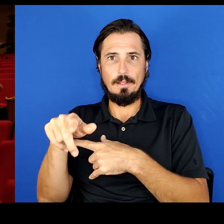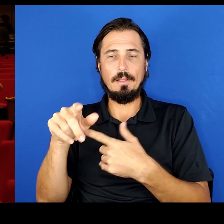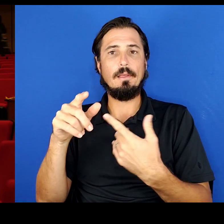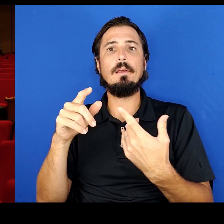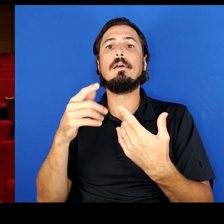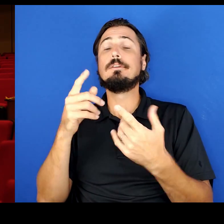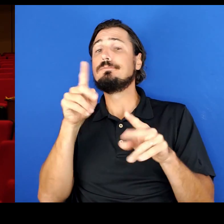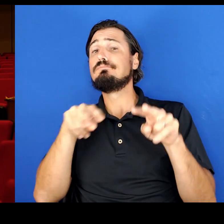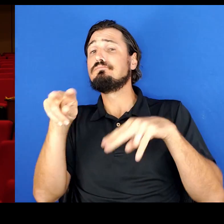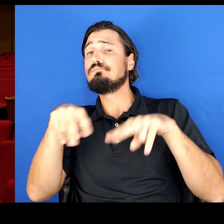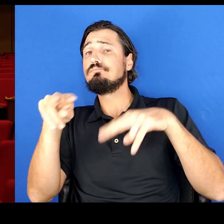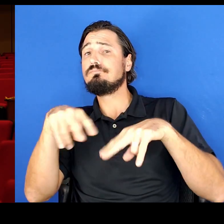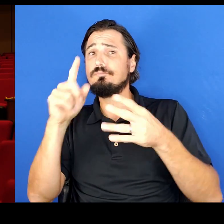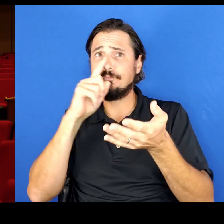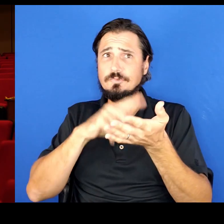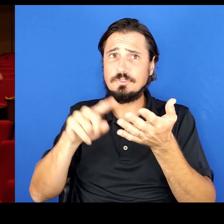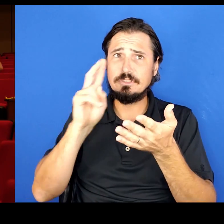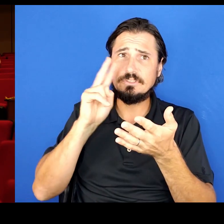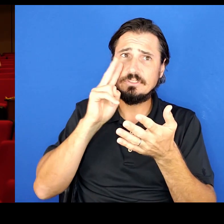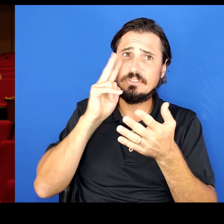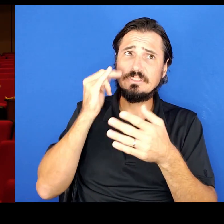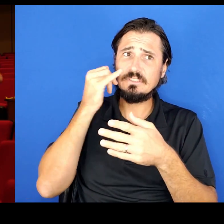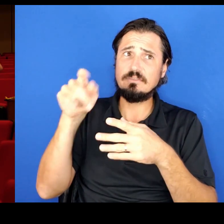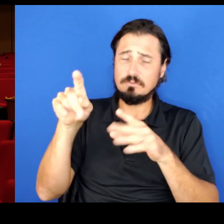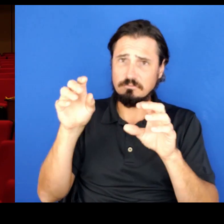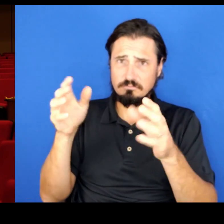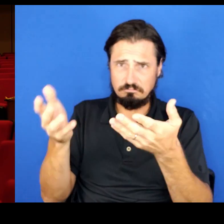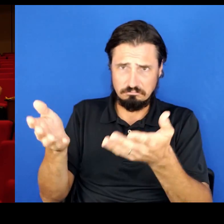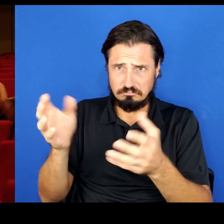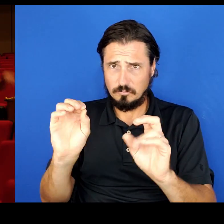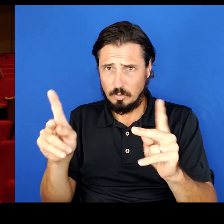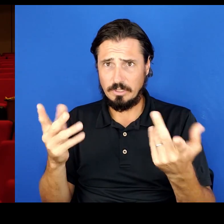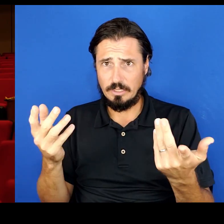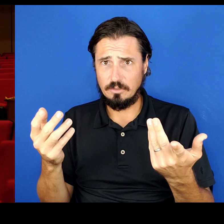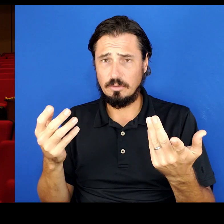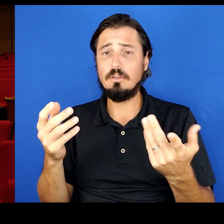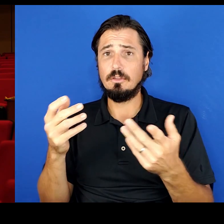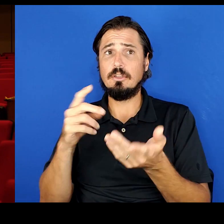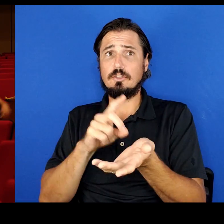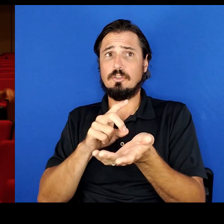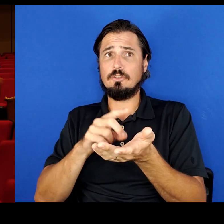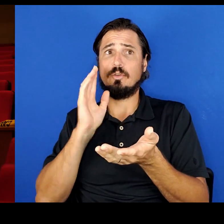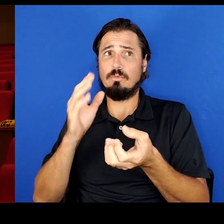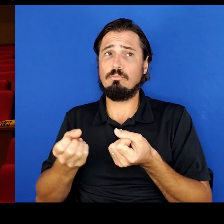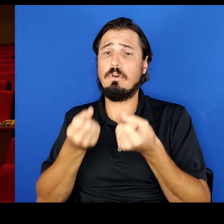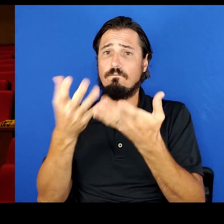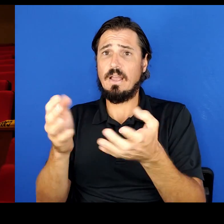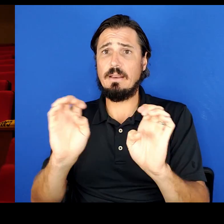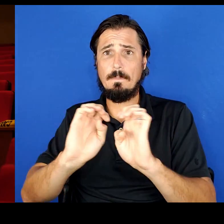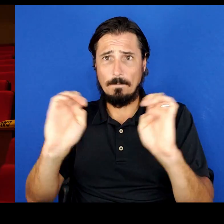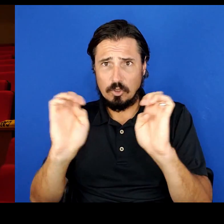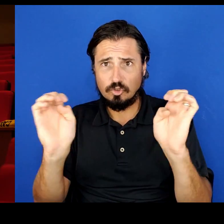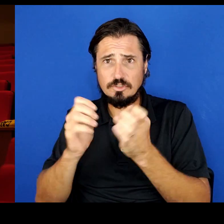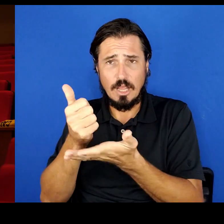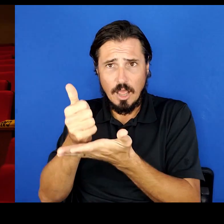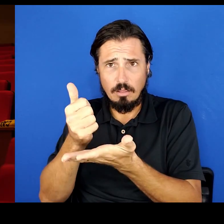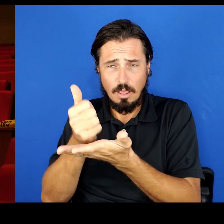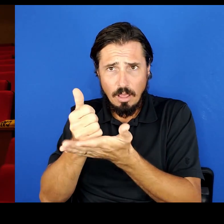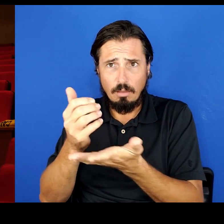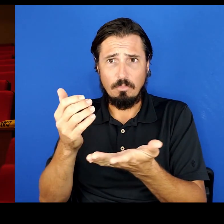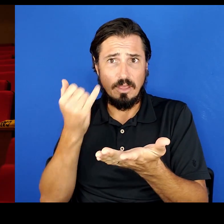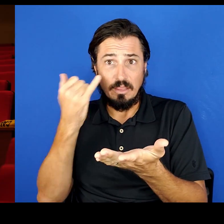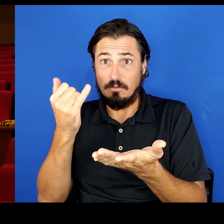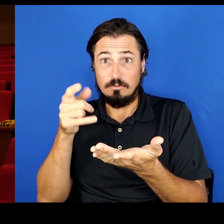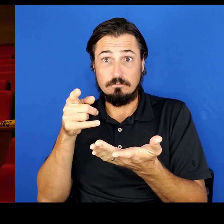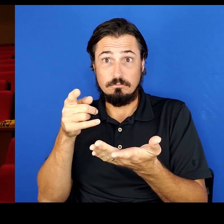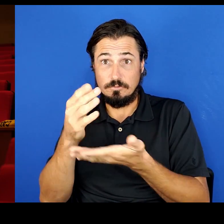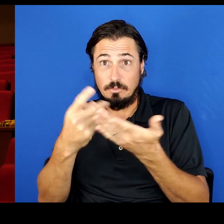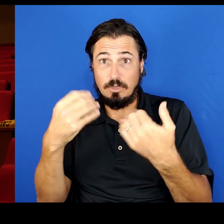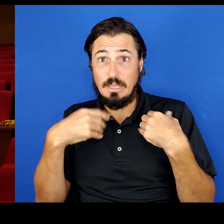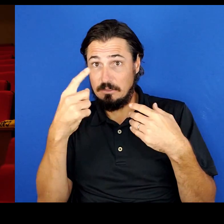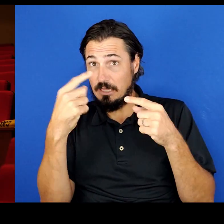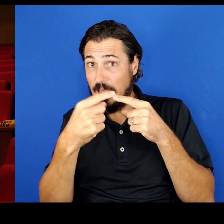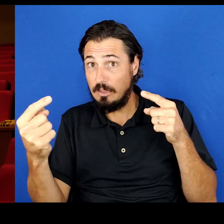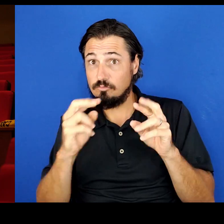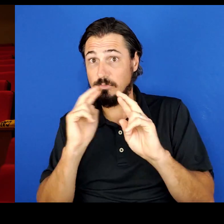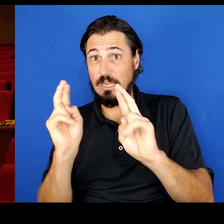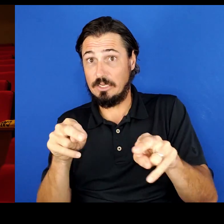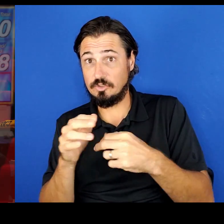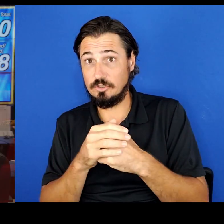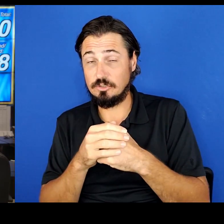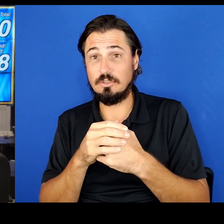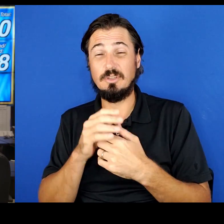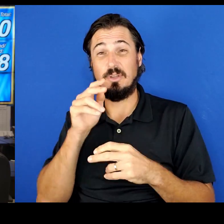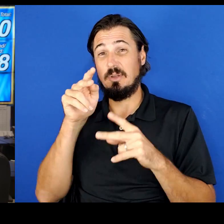monitor the observation site and have training and supplies to provide emergency medical support for allergic reactions. People with a history of certain kinds of allergies will be monitored